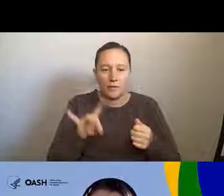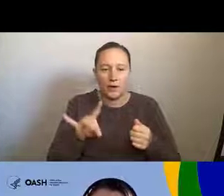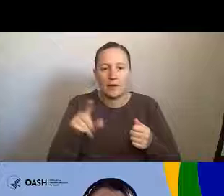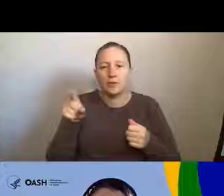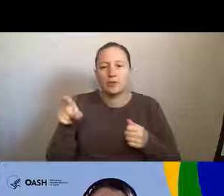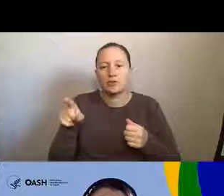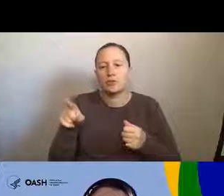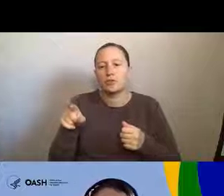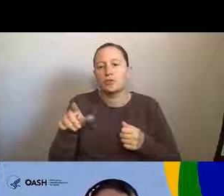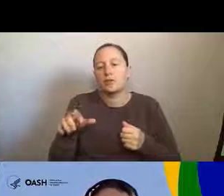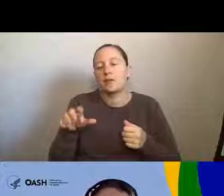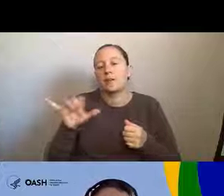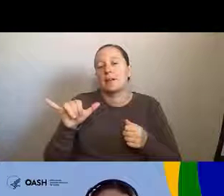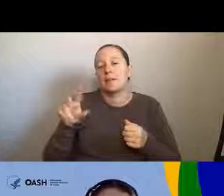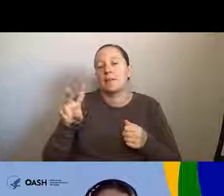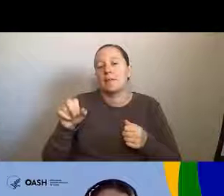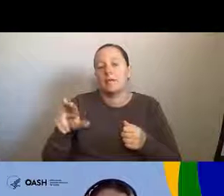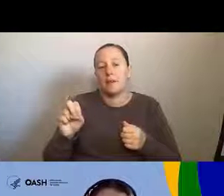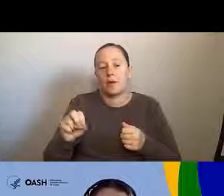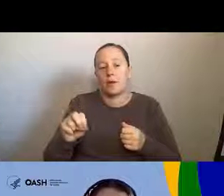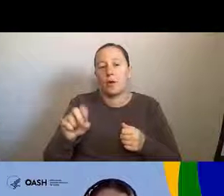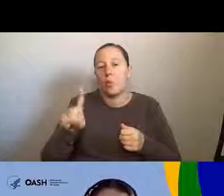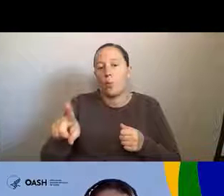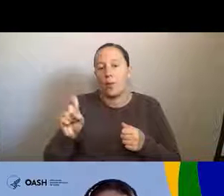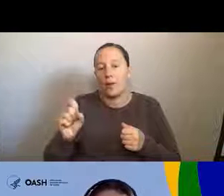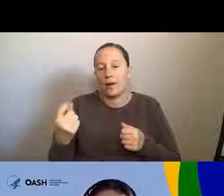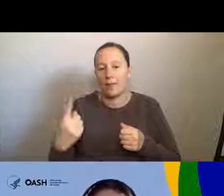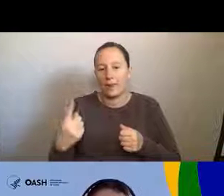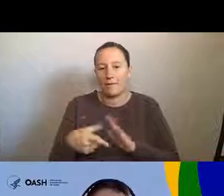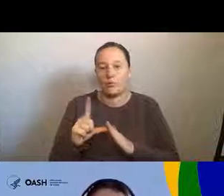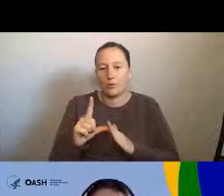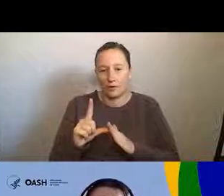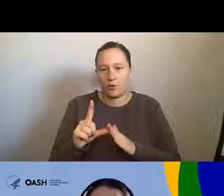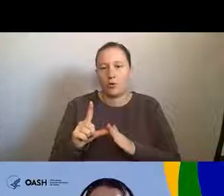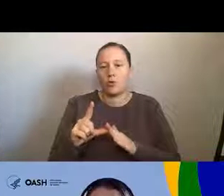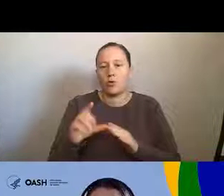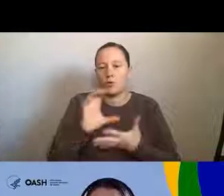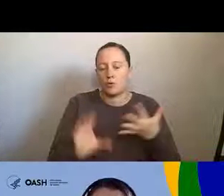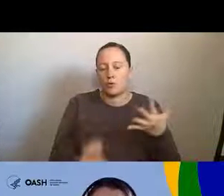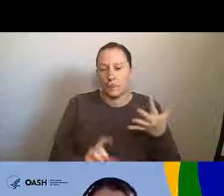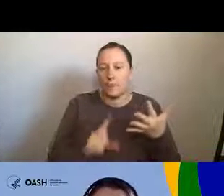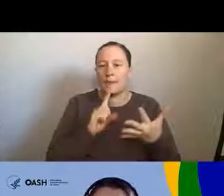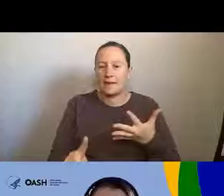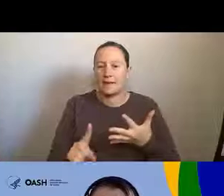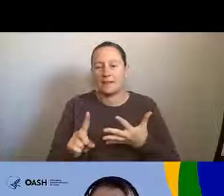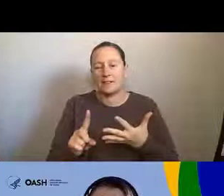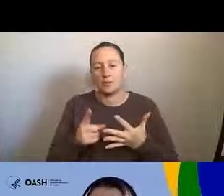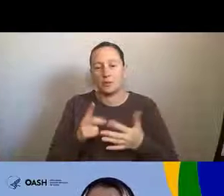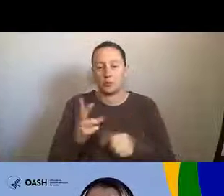Well the 111 review criteria are in essence the implementation of these ethical principles.